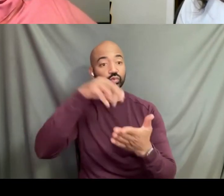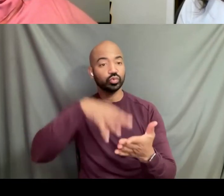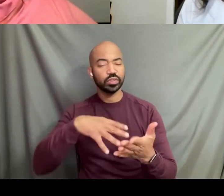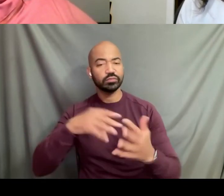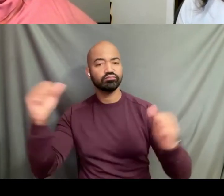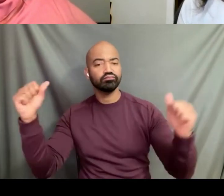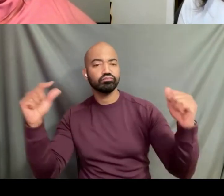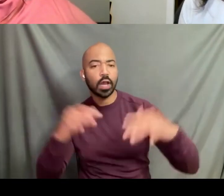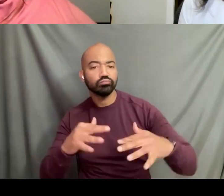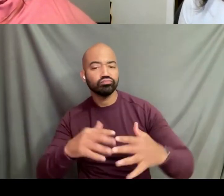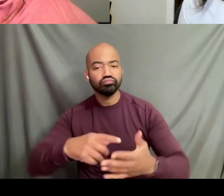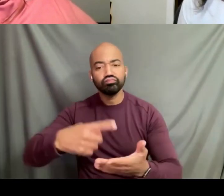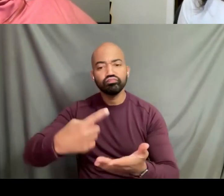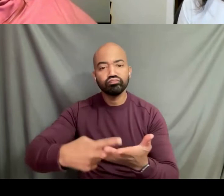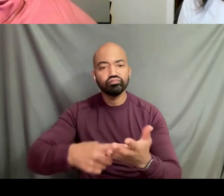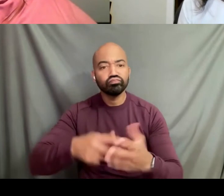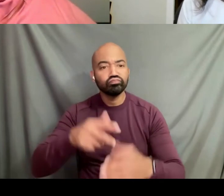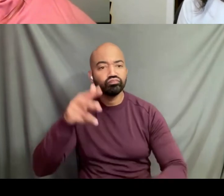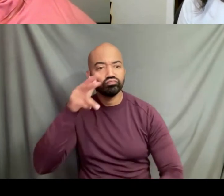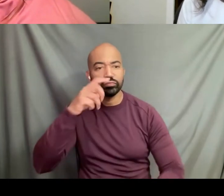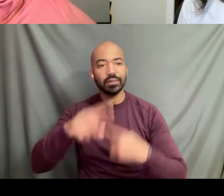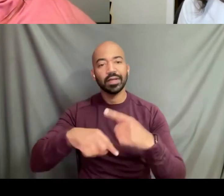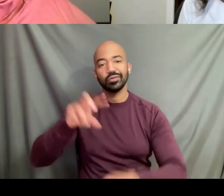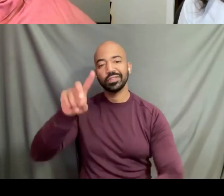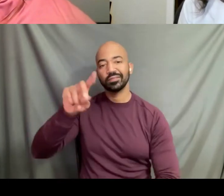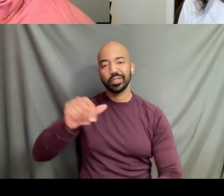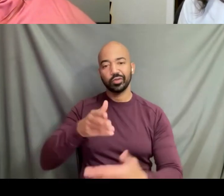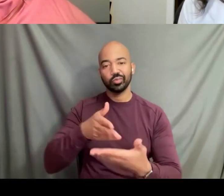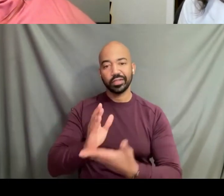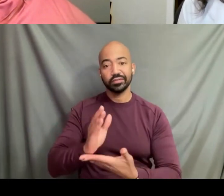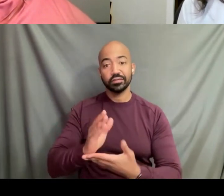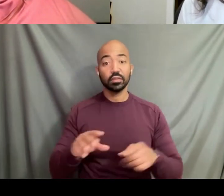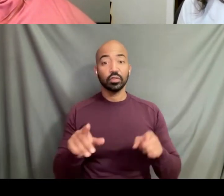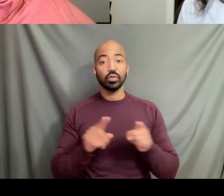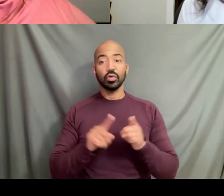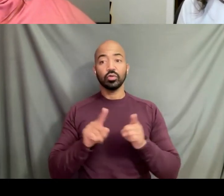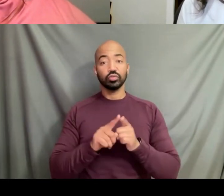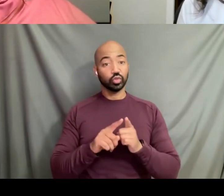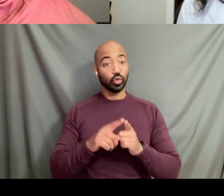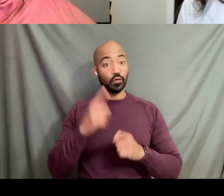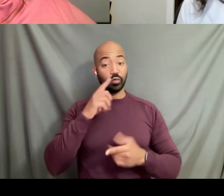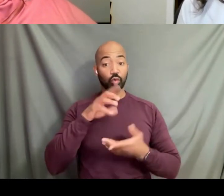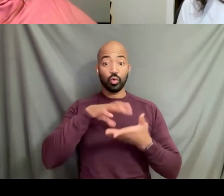rights and life as a student with a disability, even if they did not have a disability themselves.